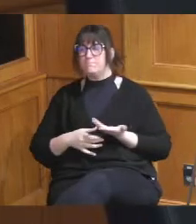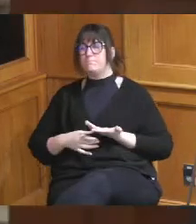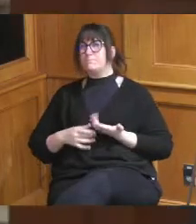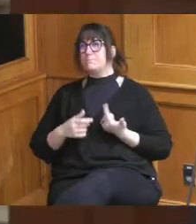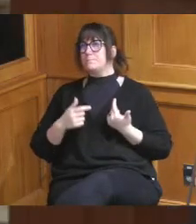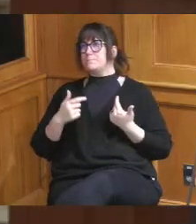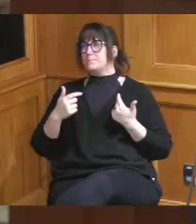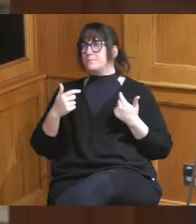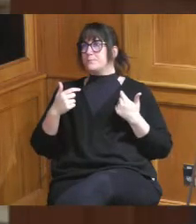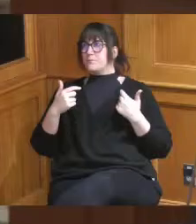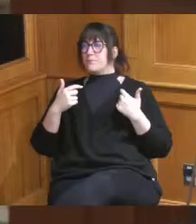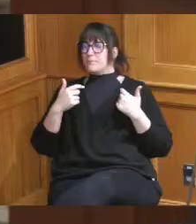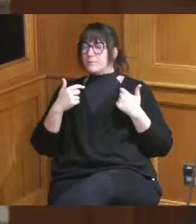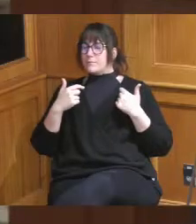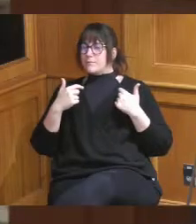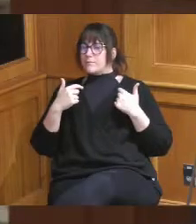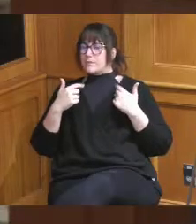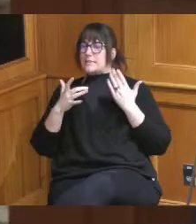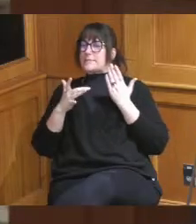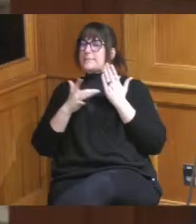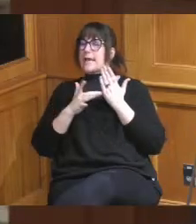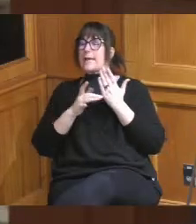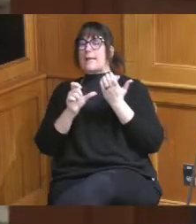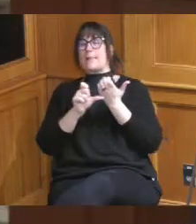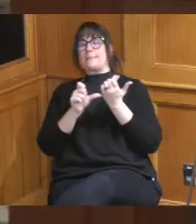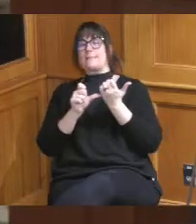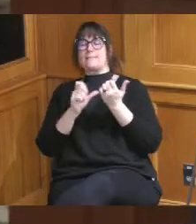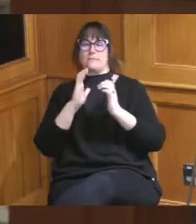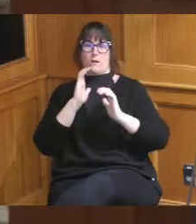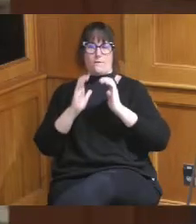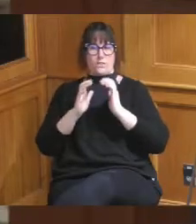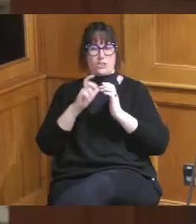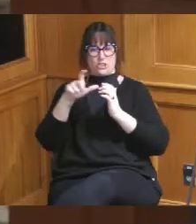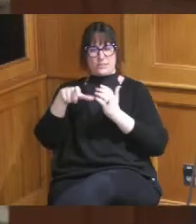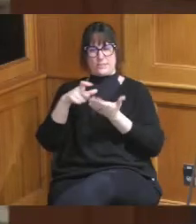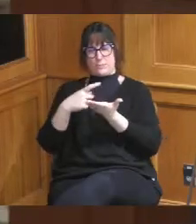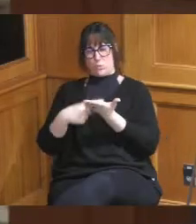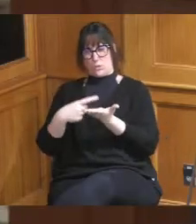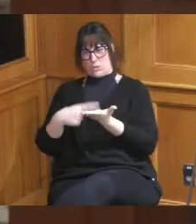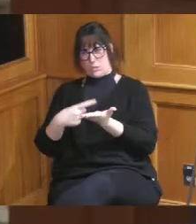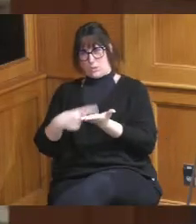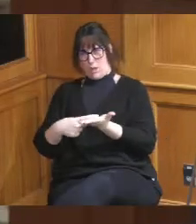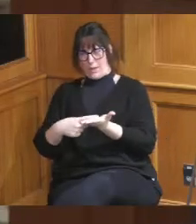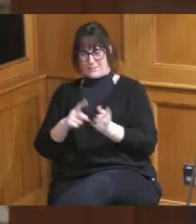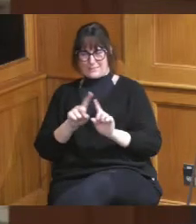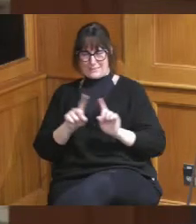there would definitely be technical assistance conversations to discuss the different scoring